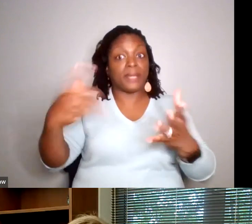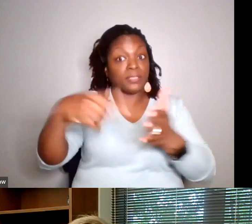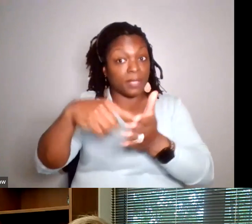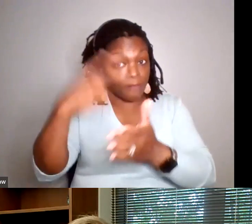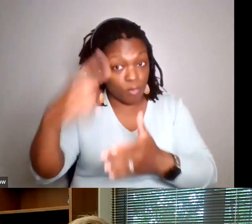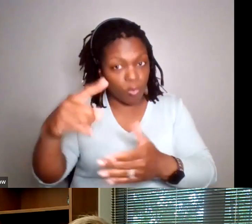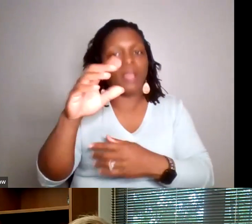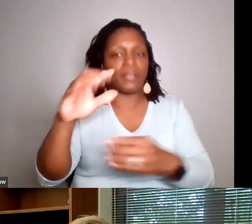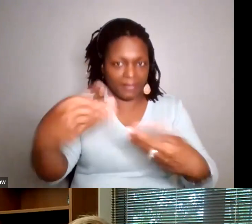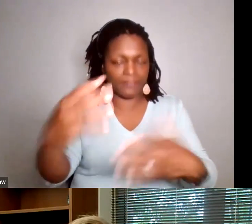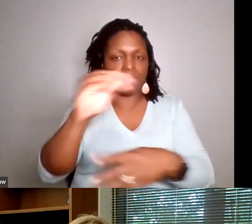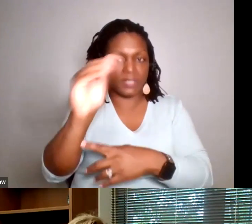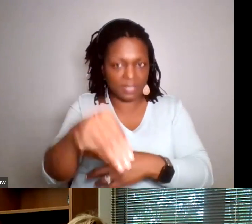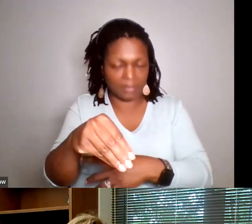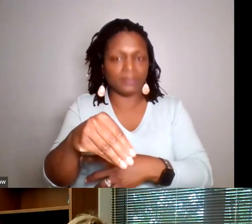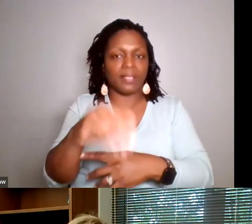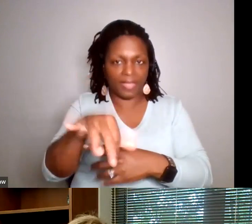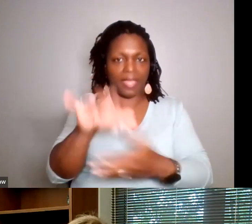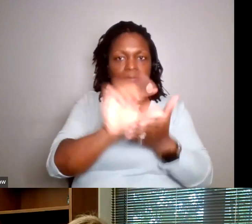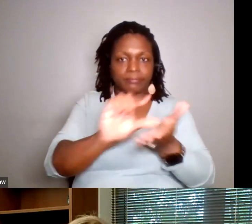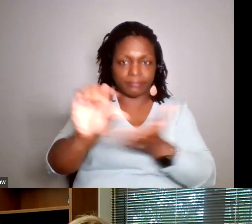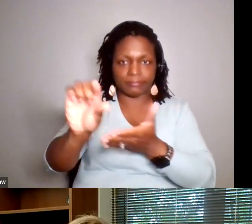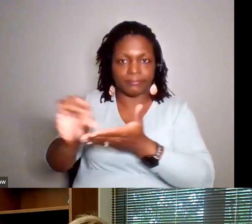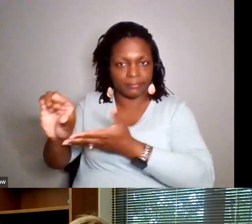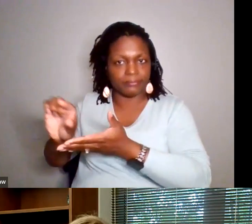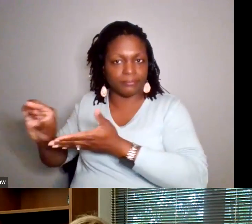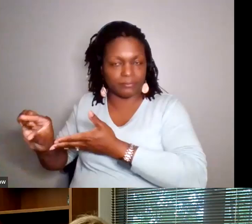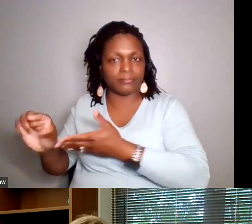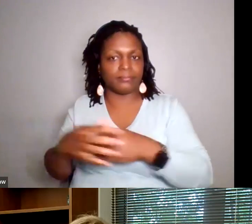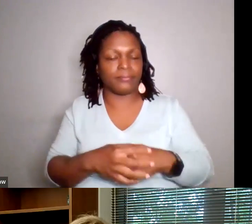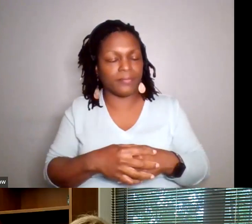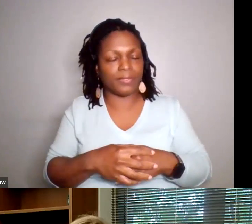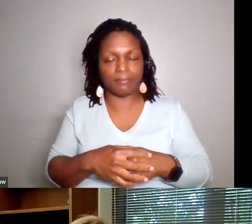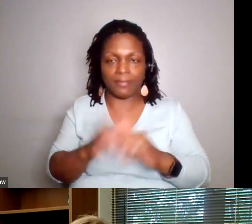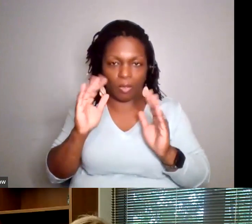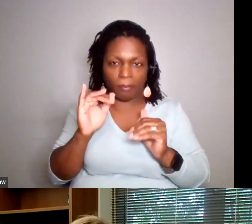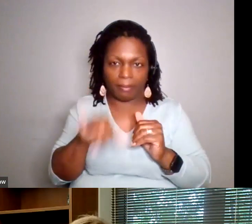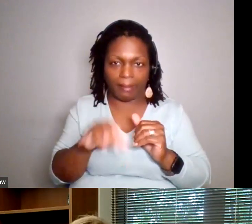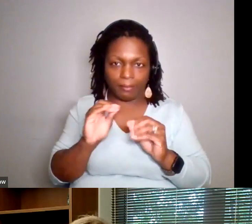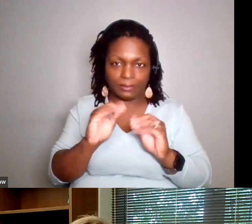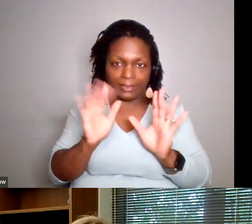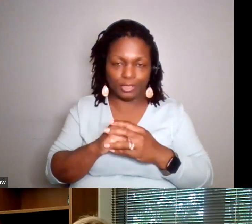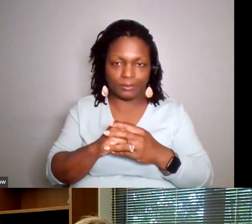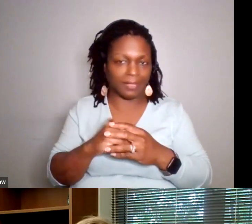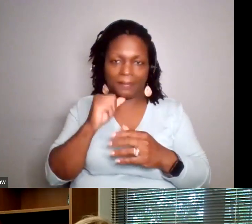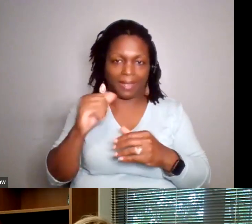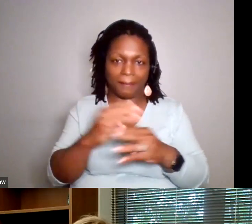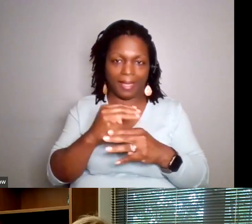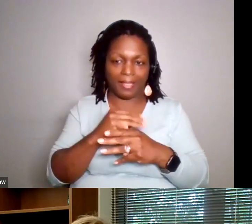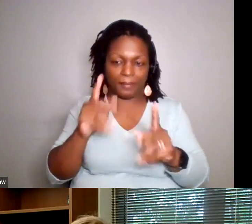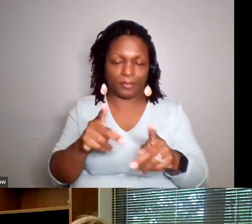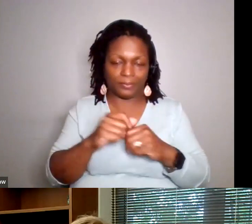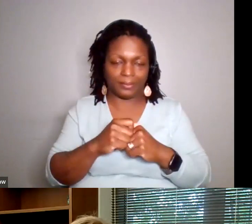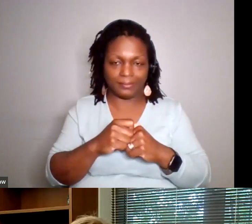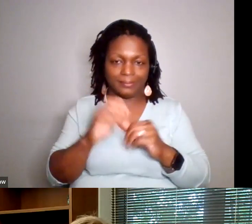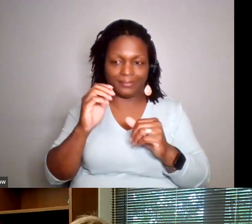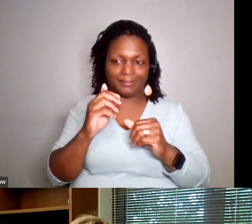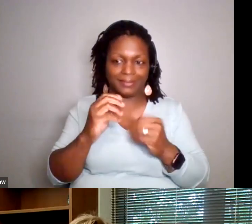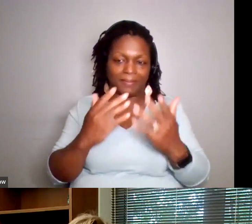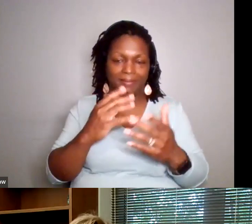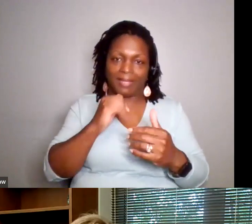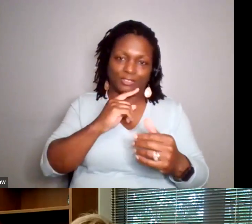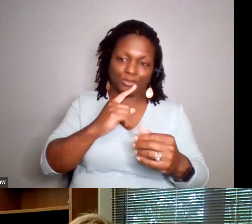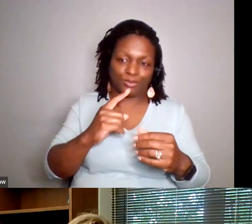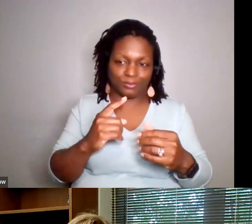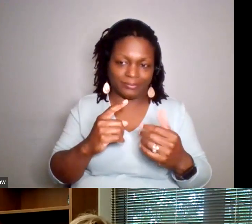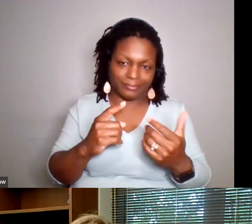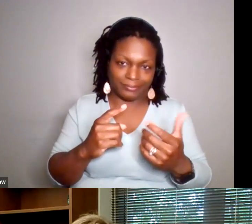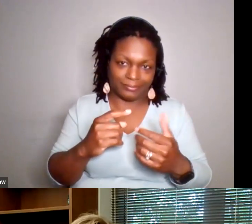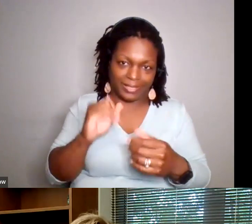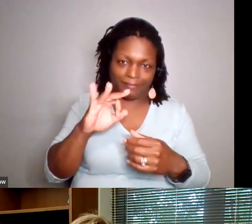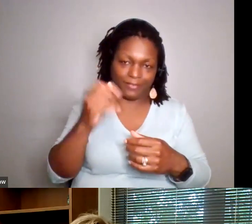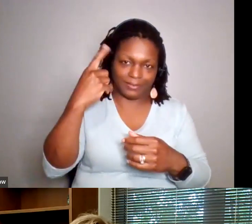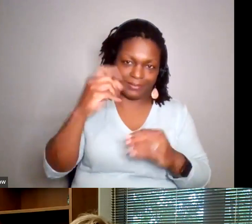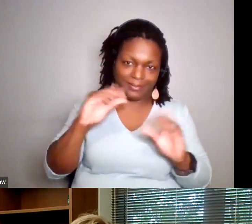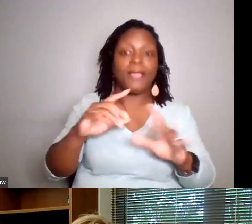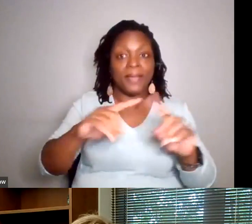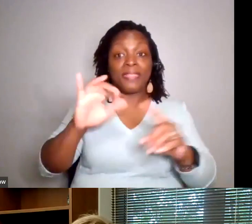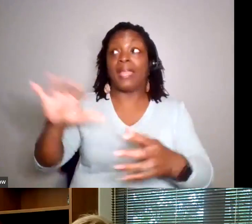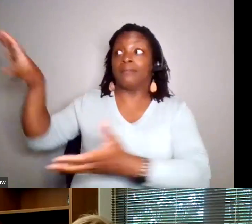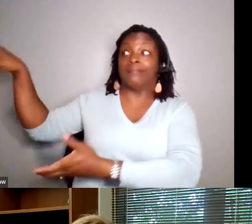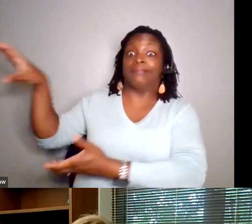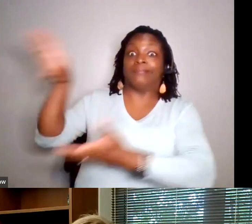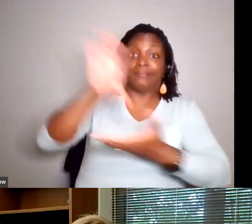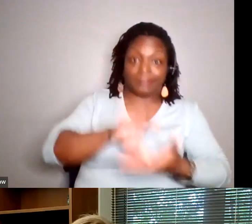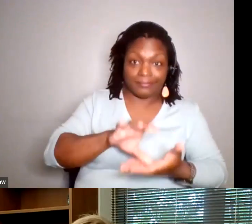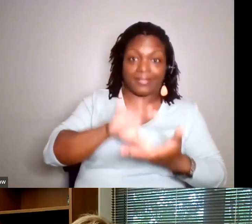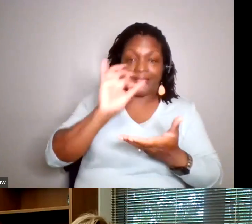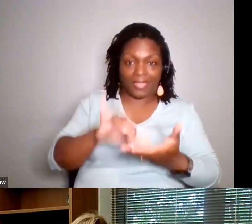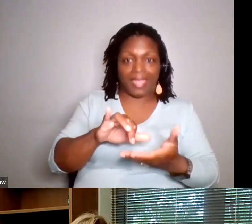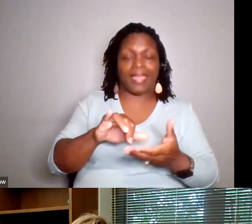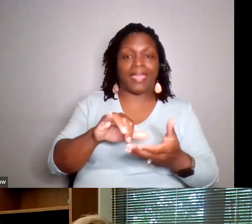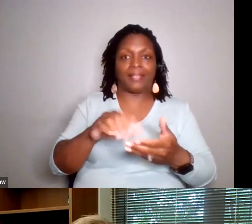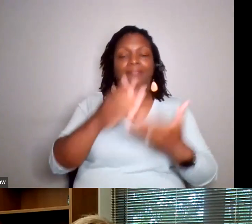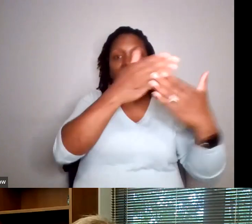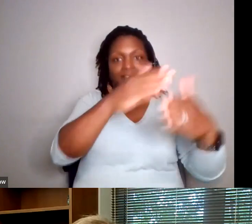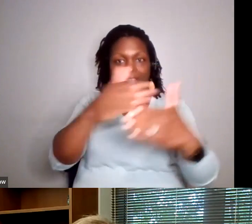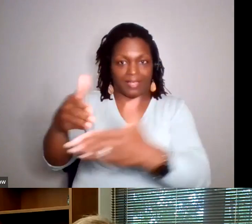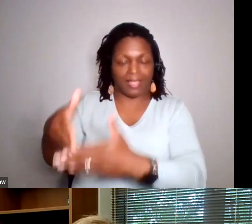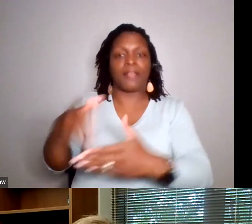is hopefully that was clear. I'm not a math person so I explained that I explain it all the way great, but basically take the lump sum, divide it out for all Icf providers, and the percent you get is based.